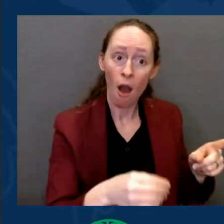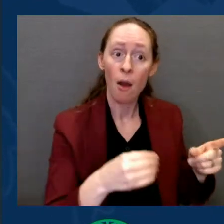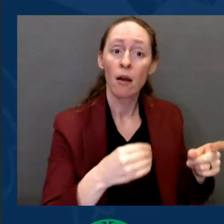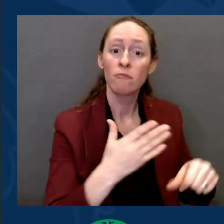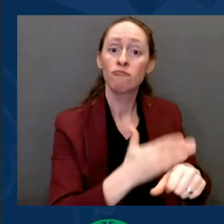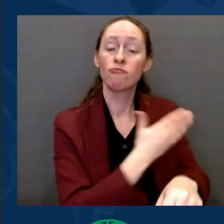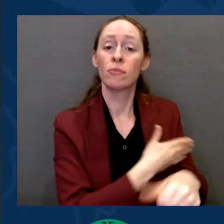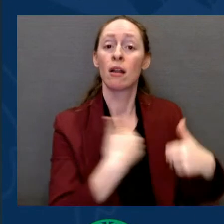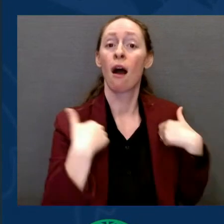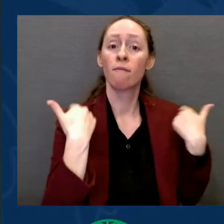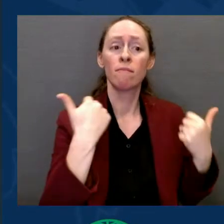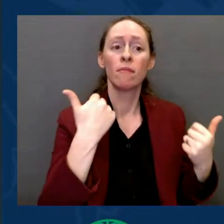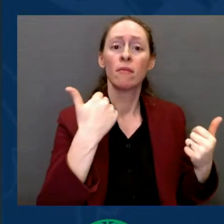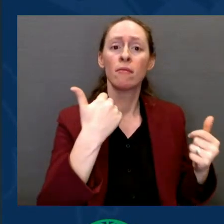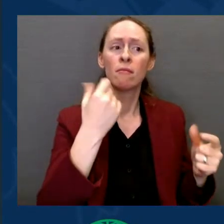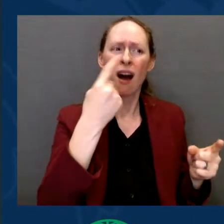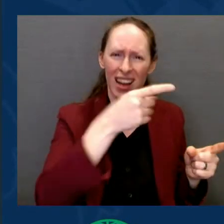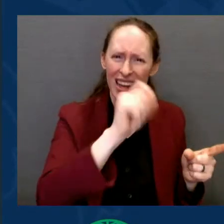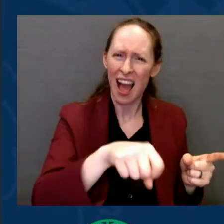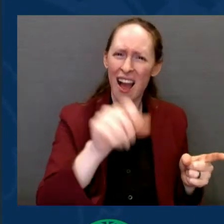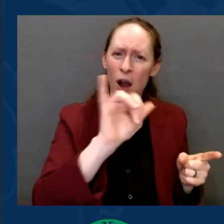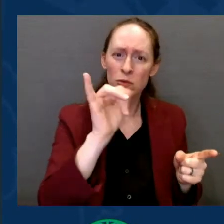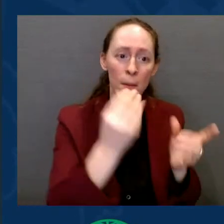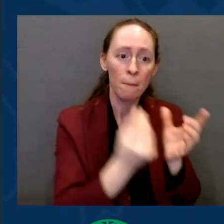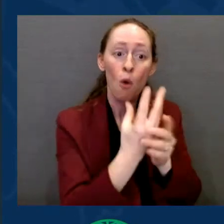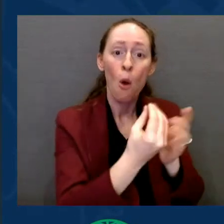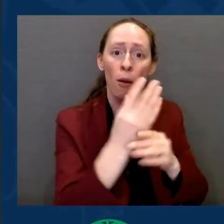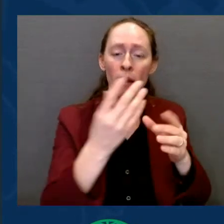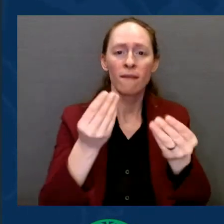to advance the Comprehensive Africa Agriculture Development Program,